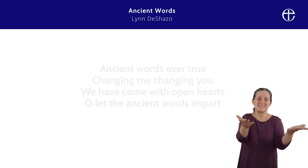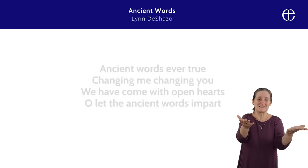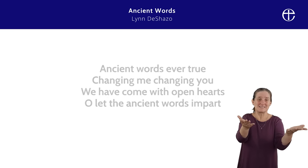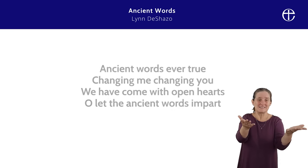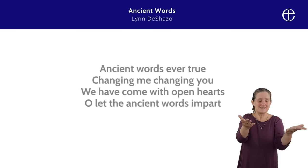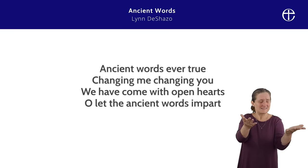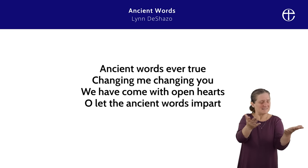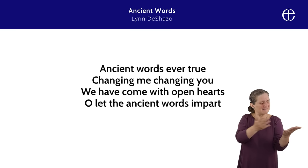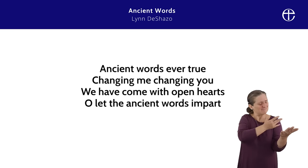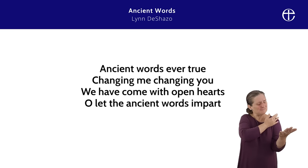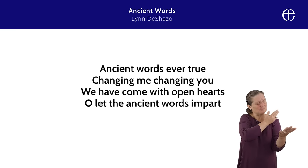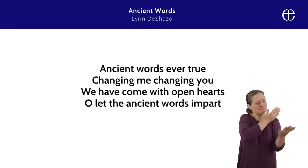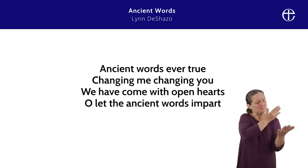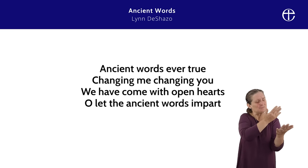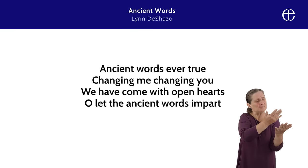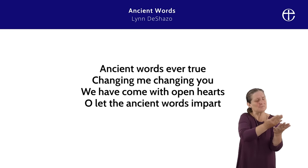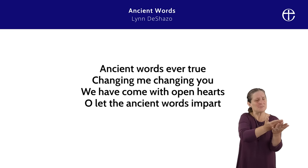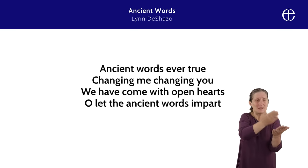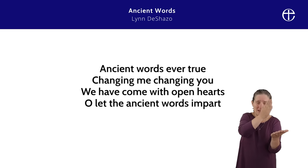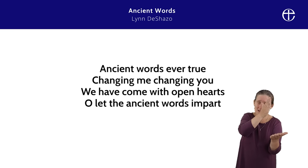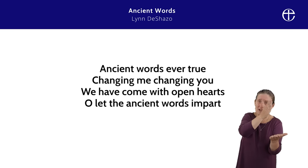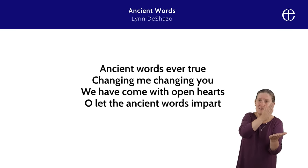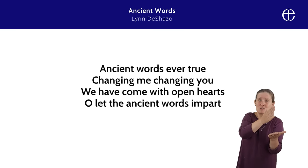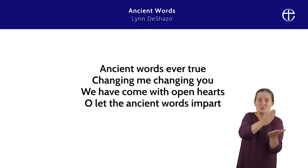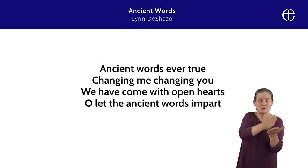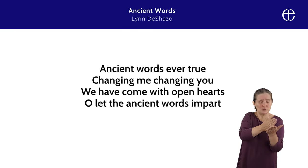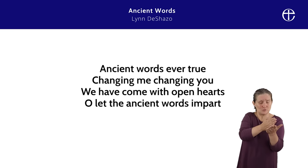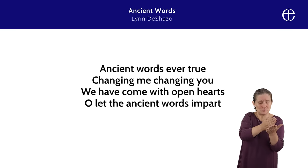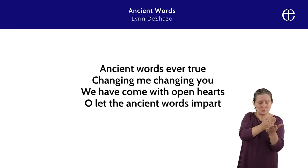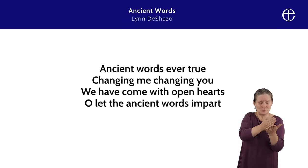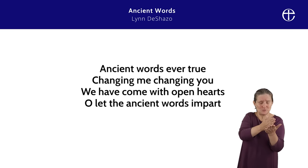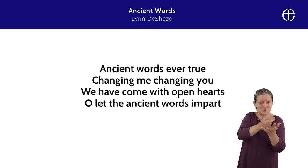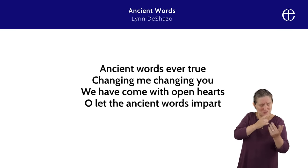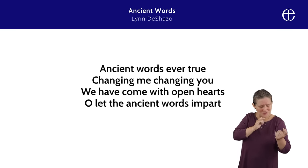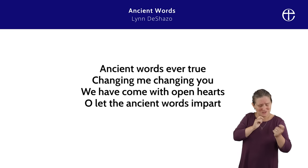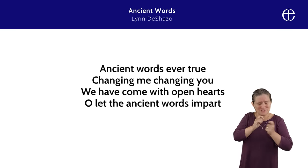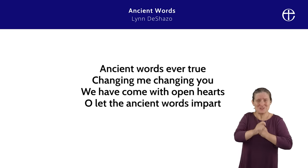Ancient words ever true